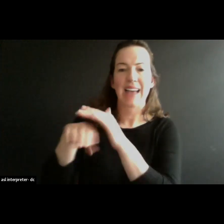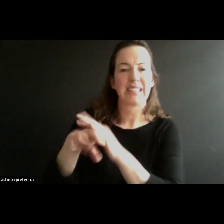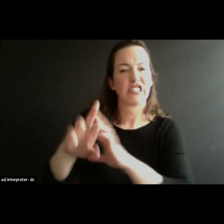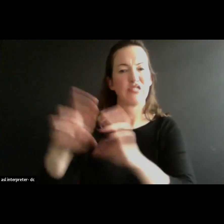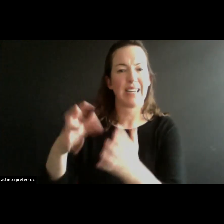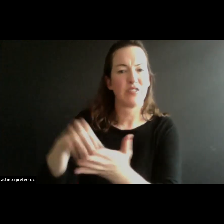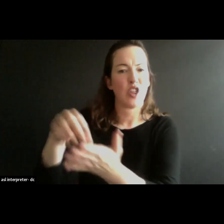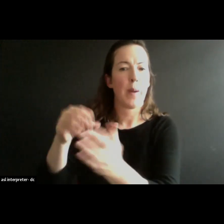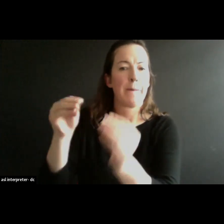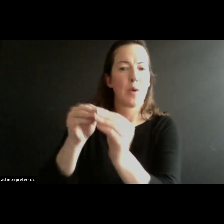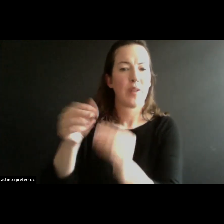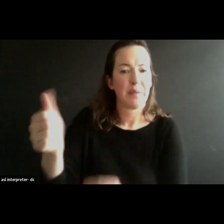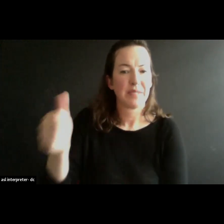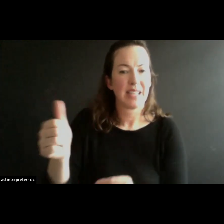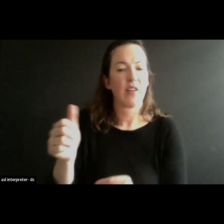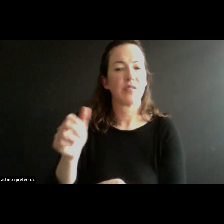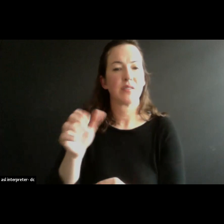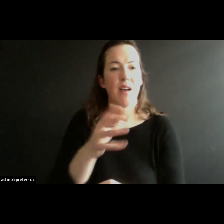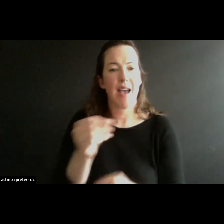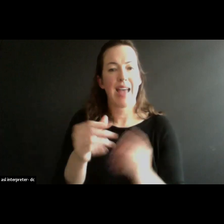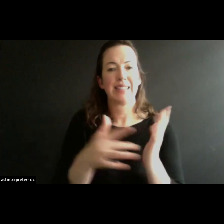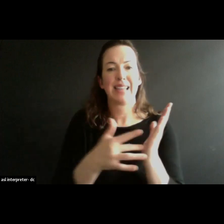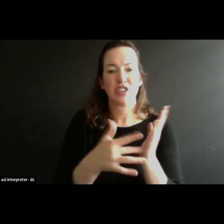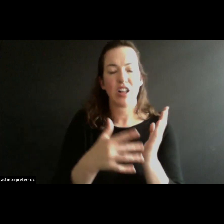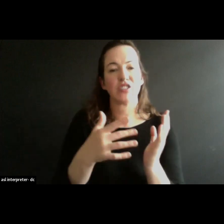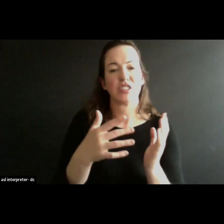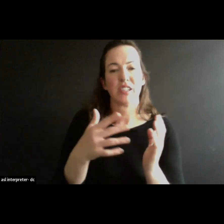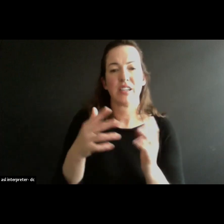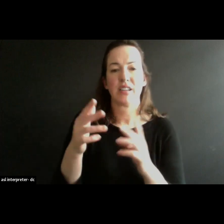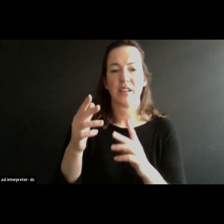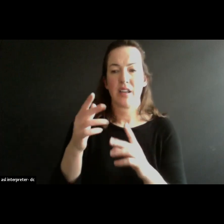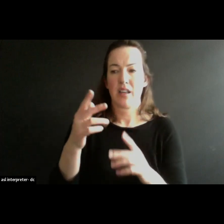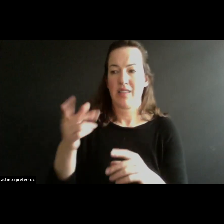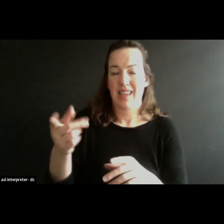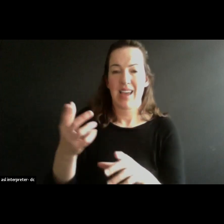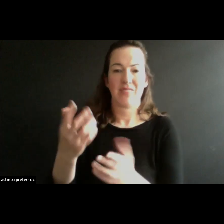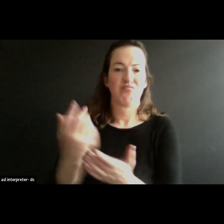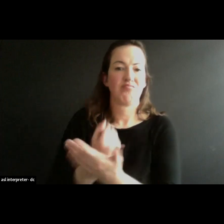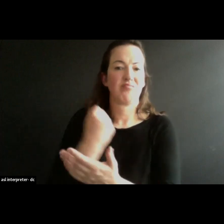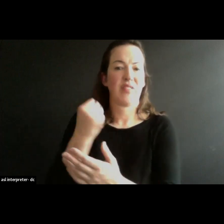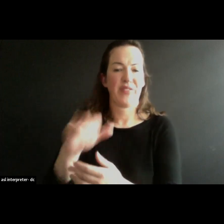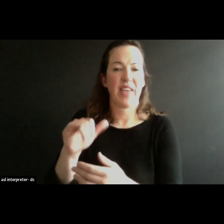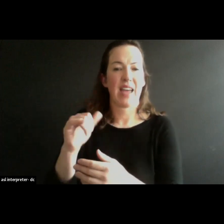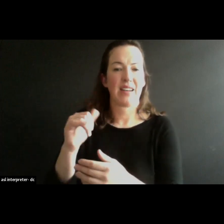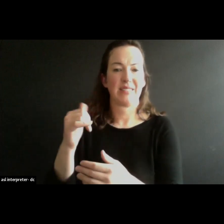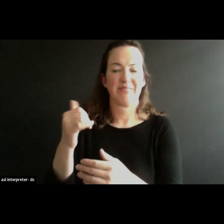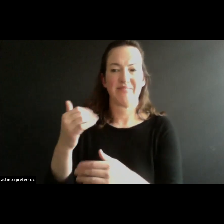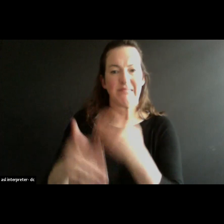is, we do see a lot of people that the technology of the hardware that that is being provided. You know, kind of lives that test the time where they have it. For a few months, and